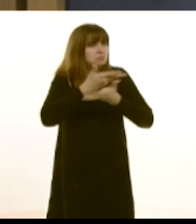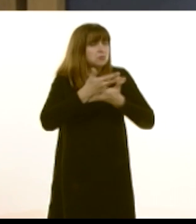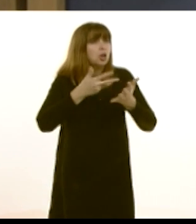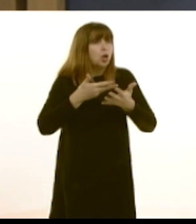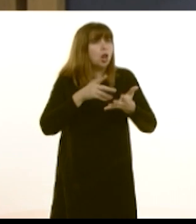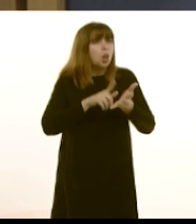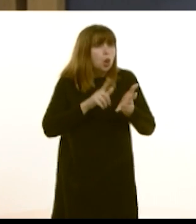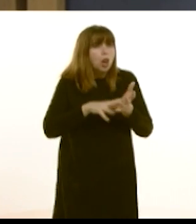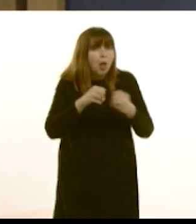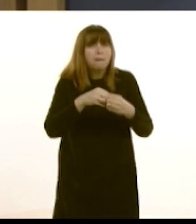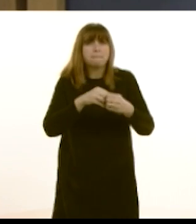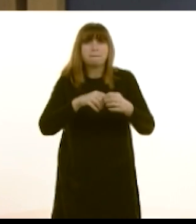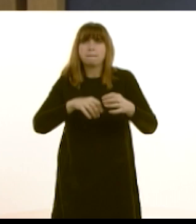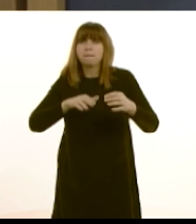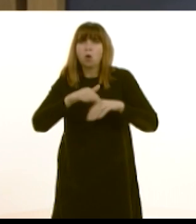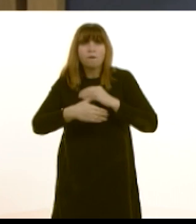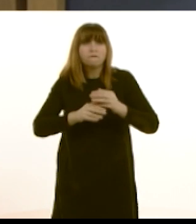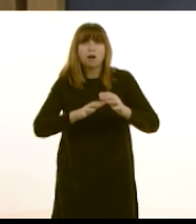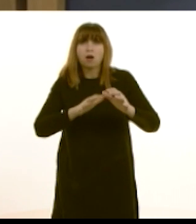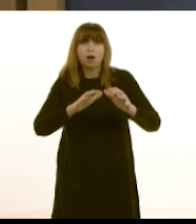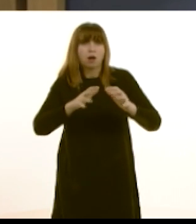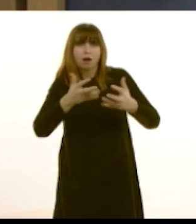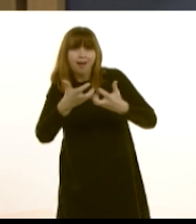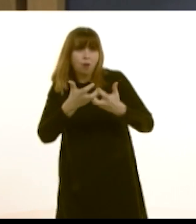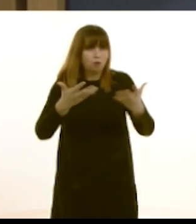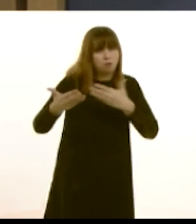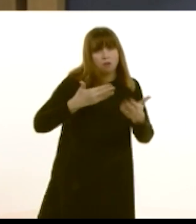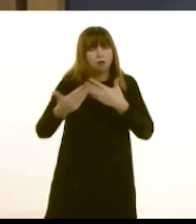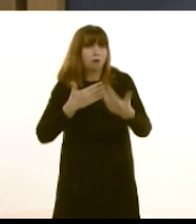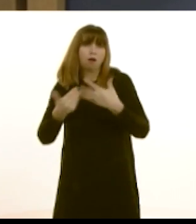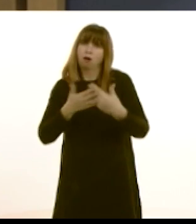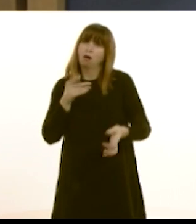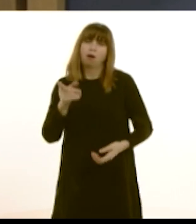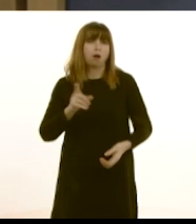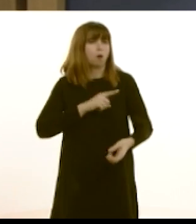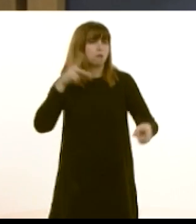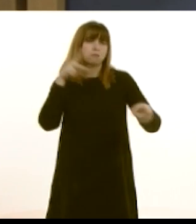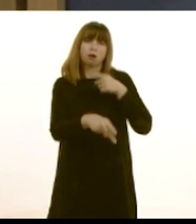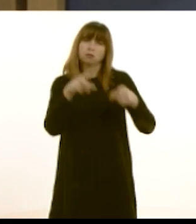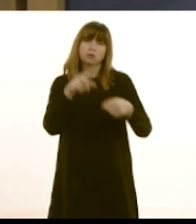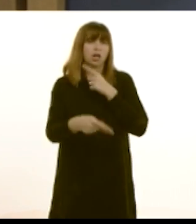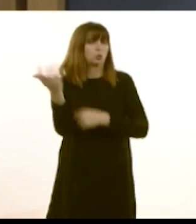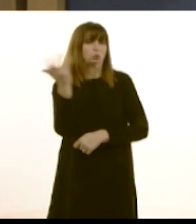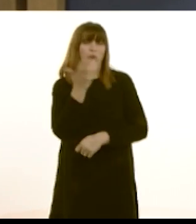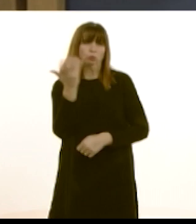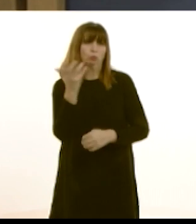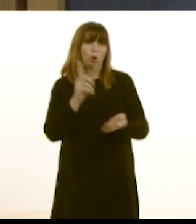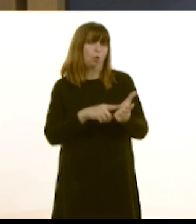societies on the future of these assets, in a situation of huge cuts on local authority